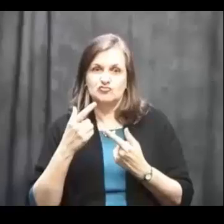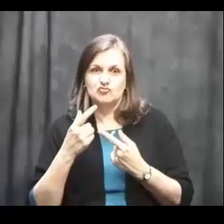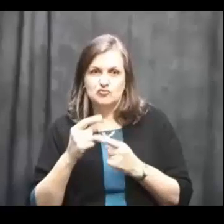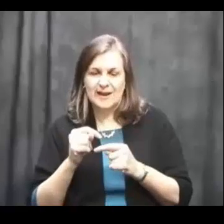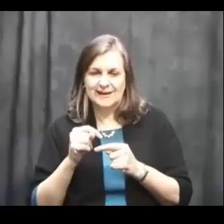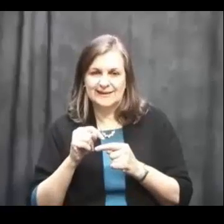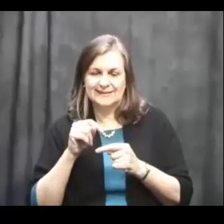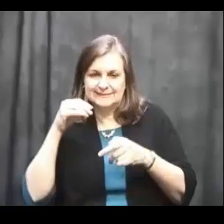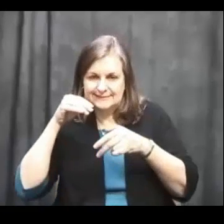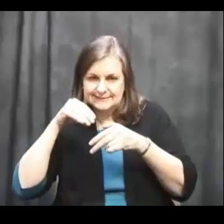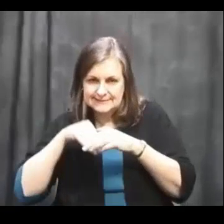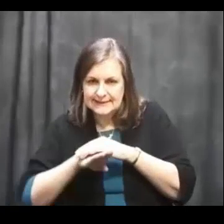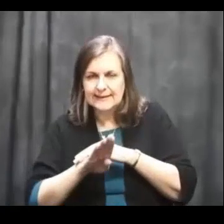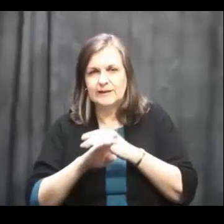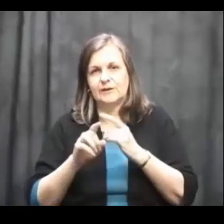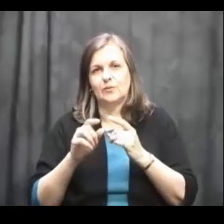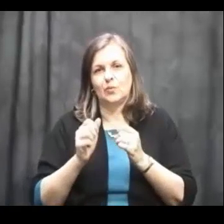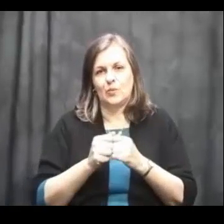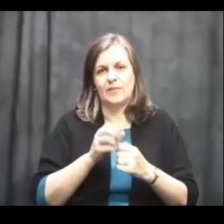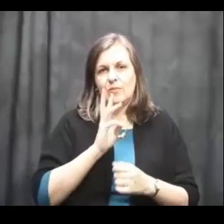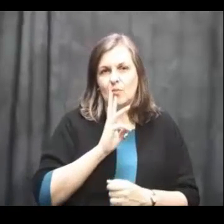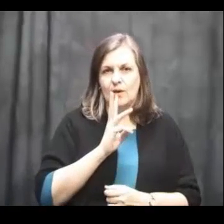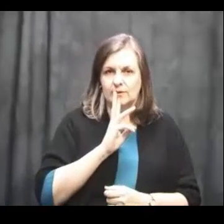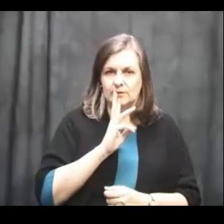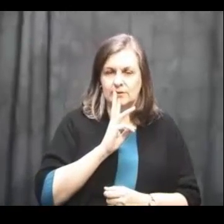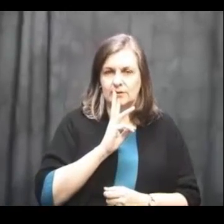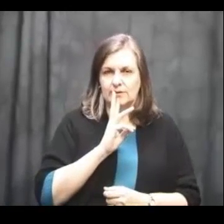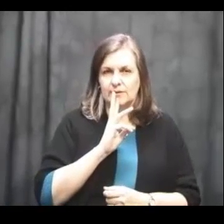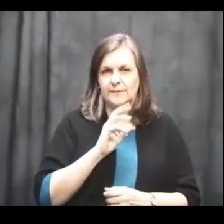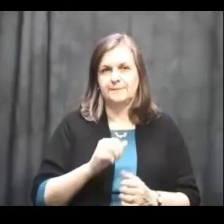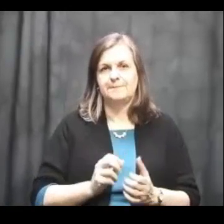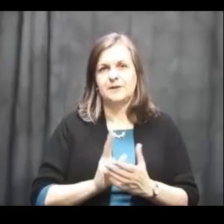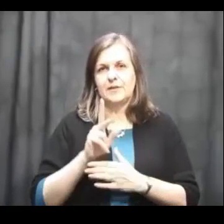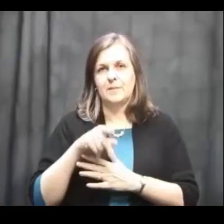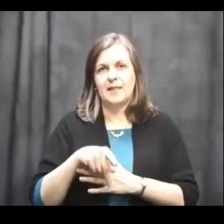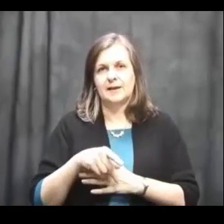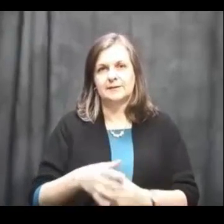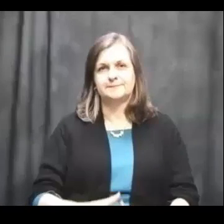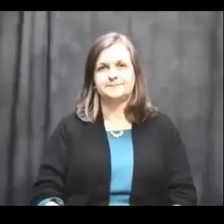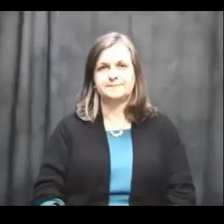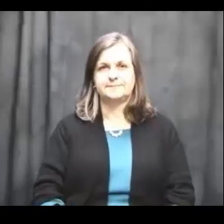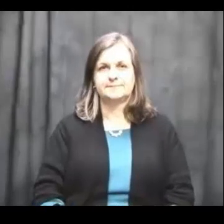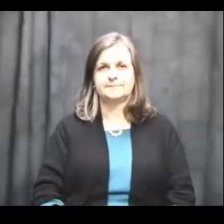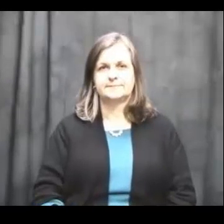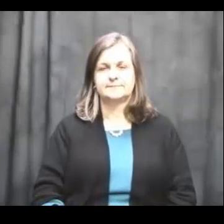regulate other nutrients that might be trying to kind of hitch a ride in with the water into our plant